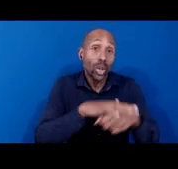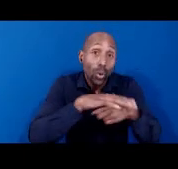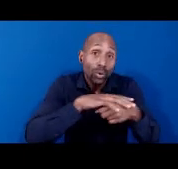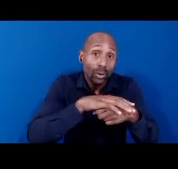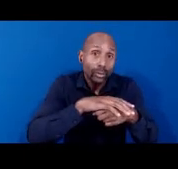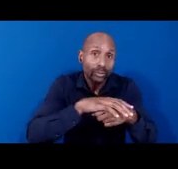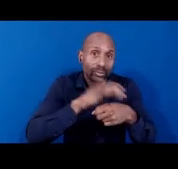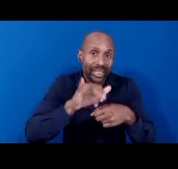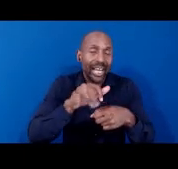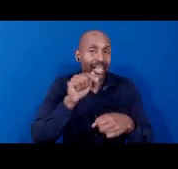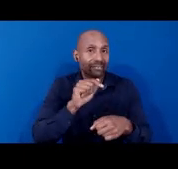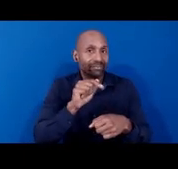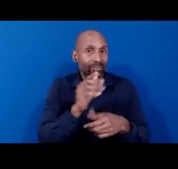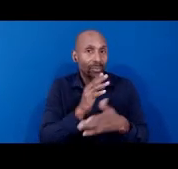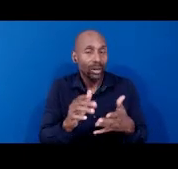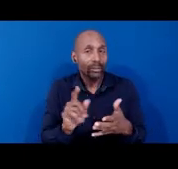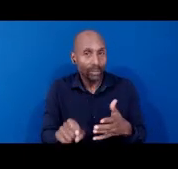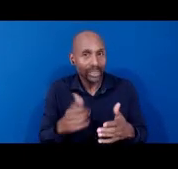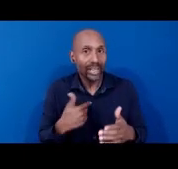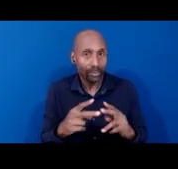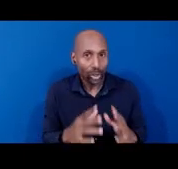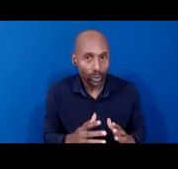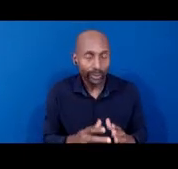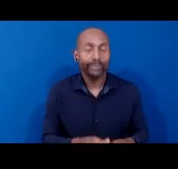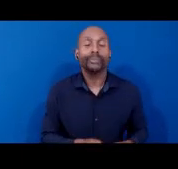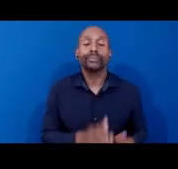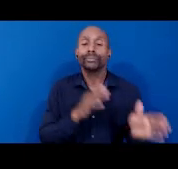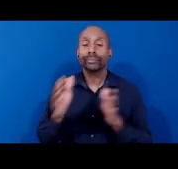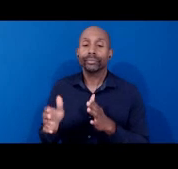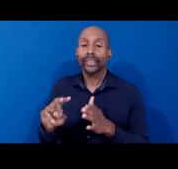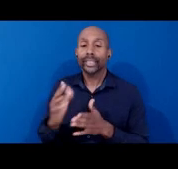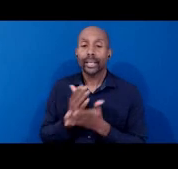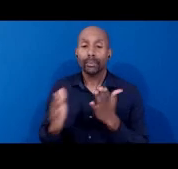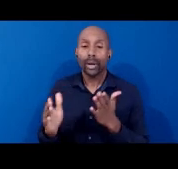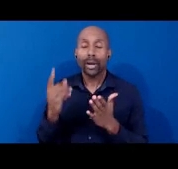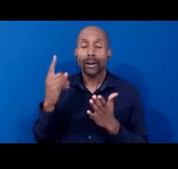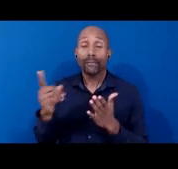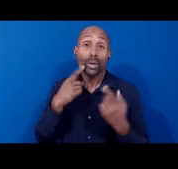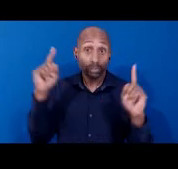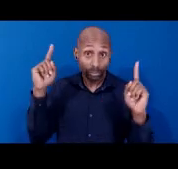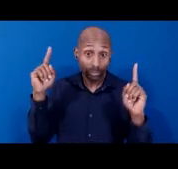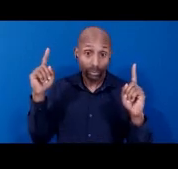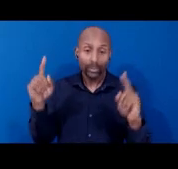The second thing we know is part of our recipe for success is that we need something to anchor our work.